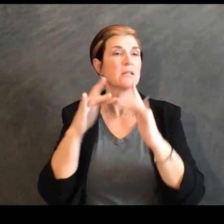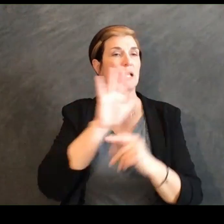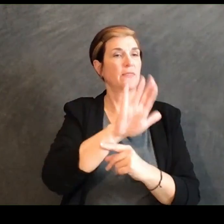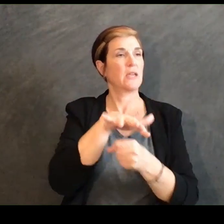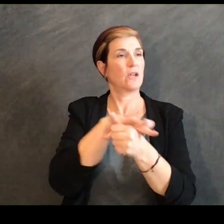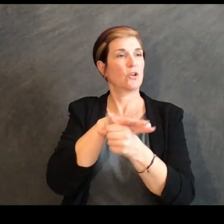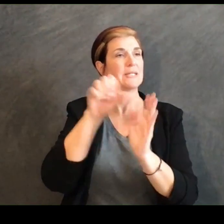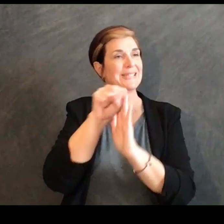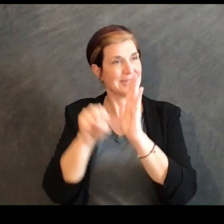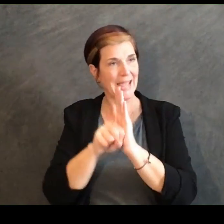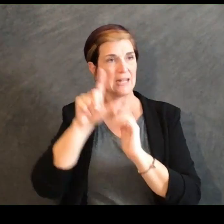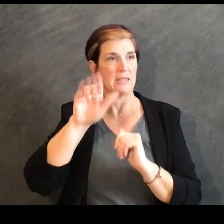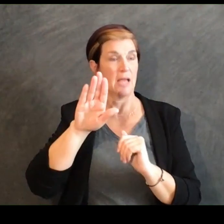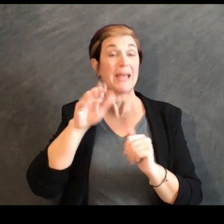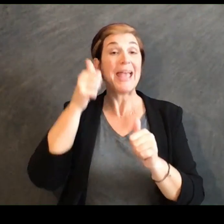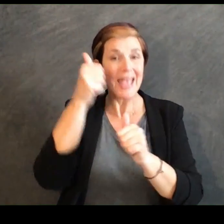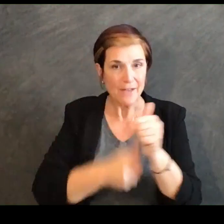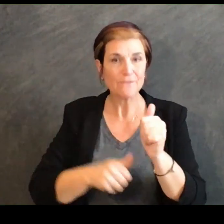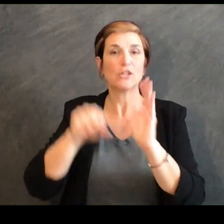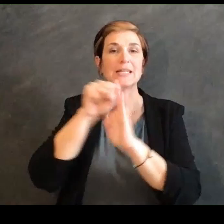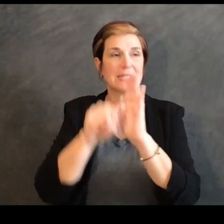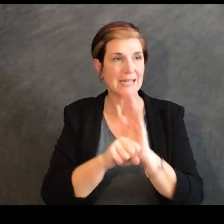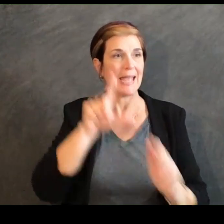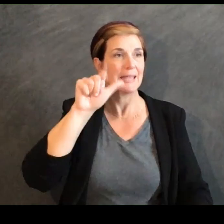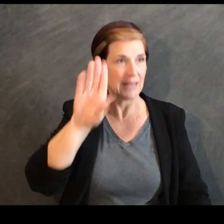state lab in the country can perform tests today but what the president